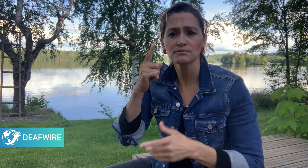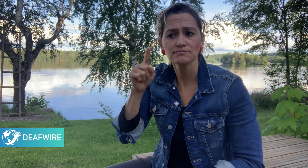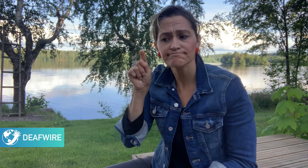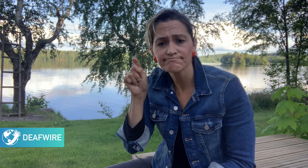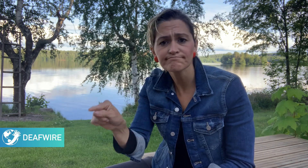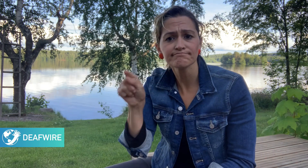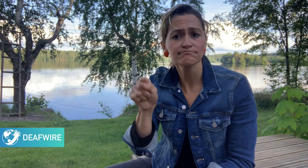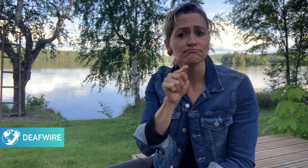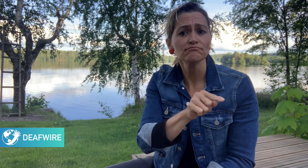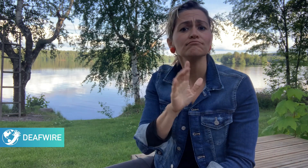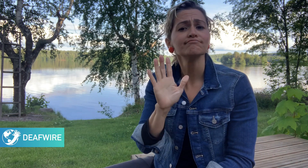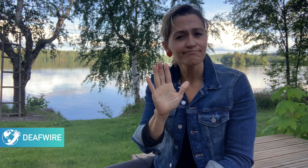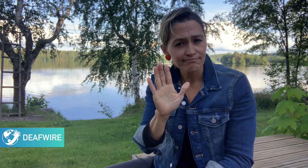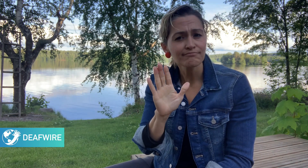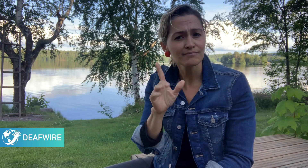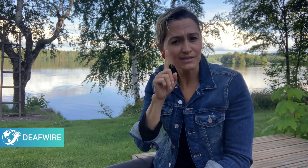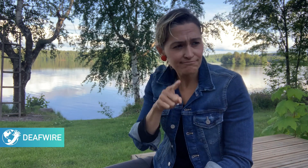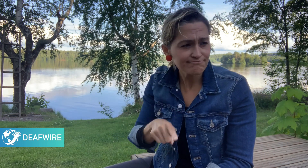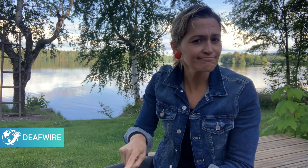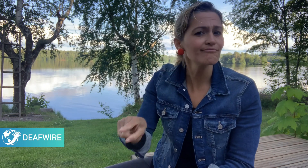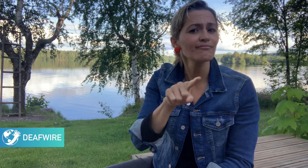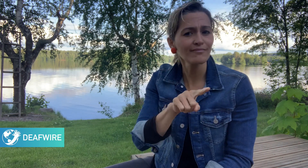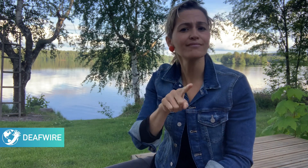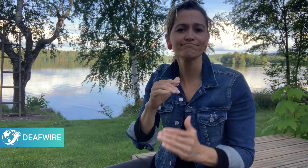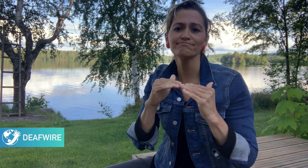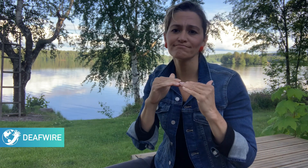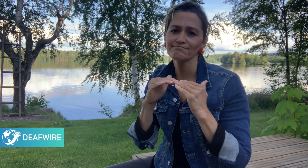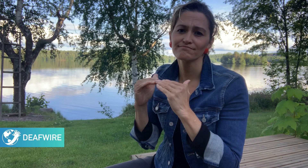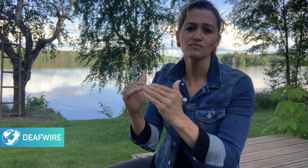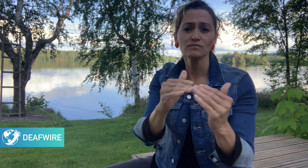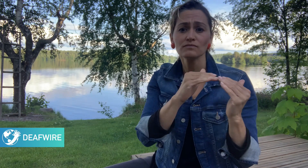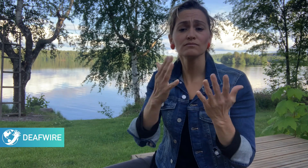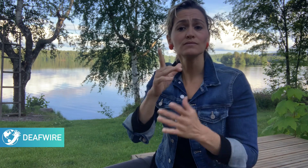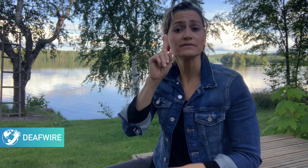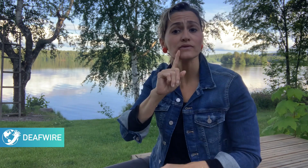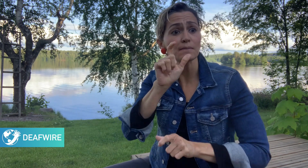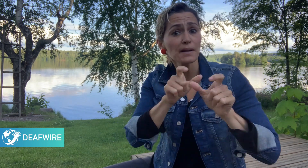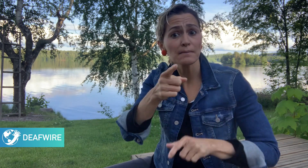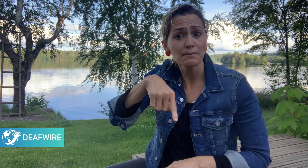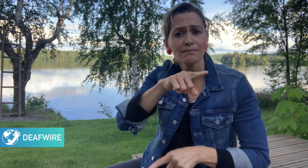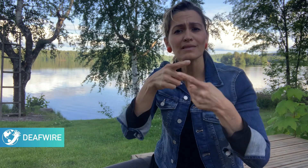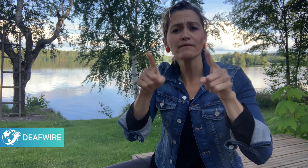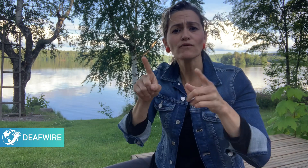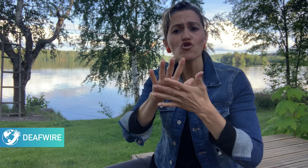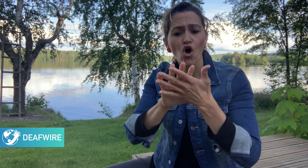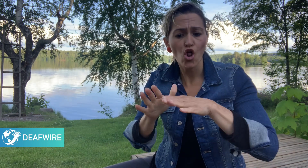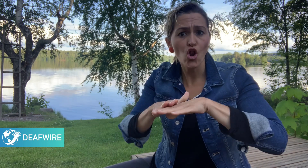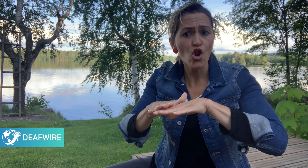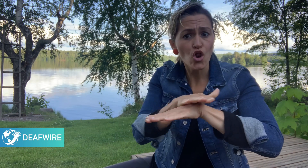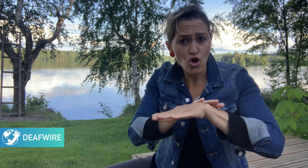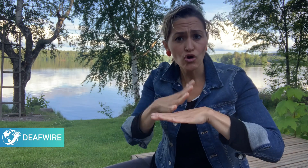organizations, and associations and ensure